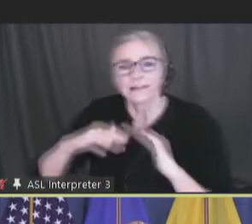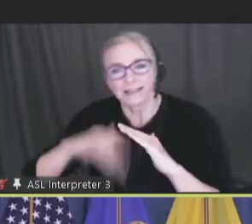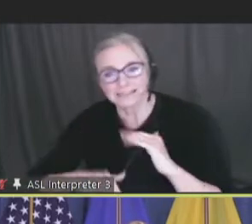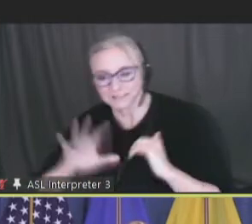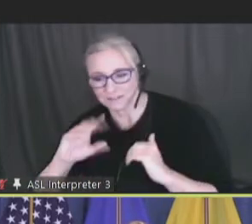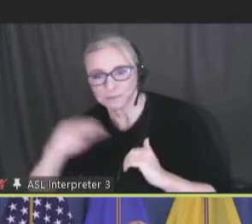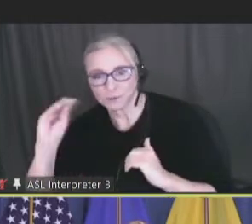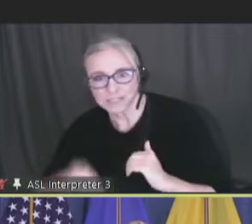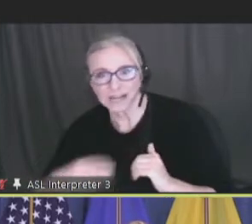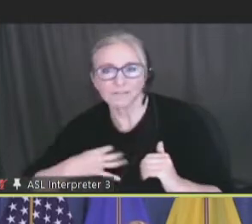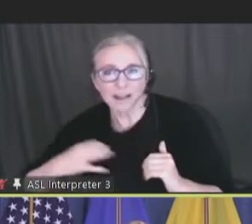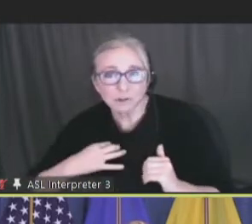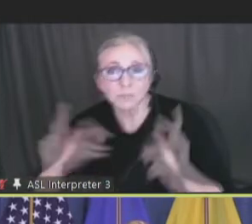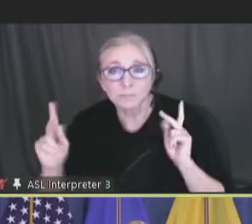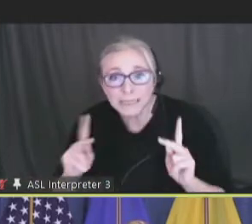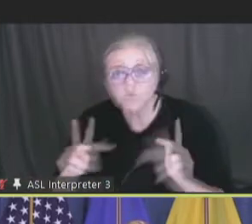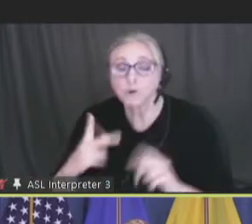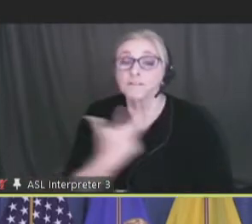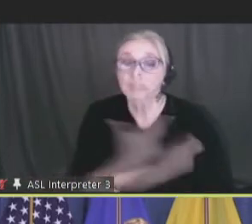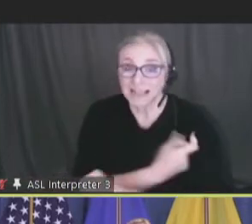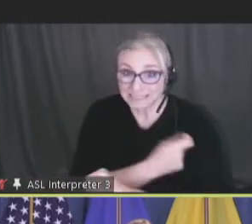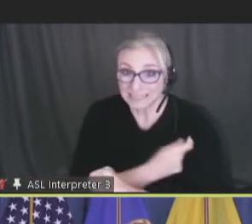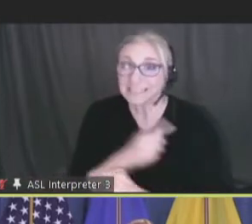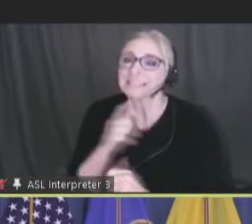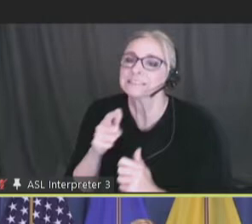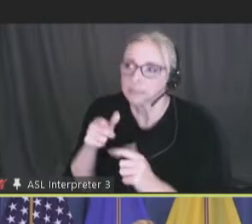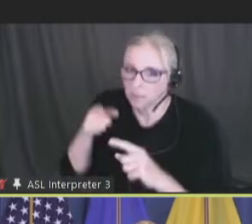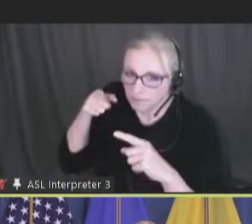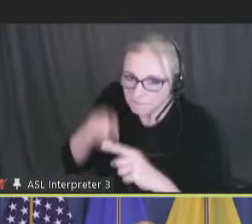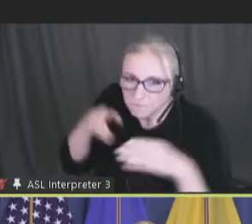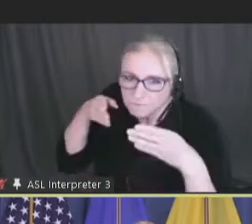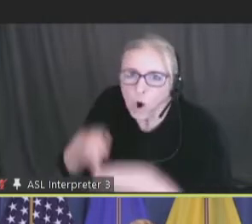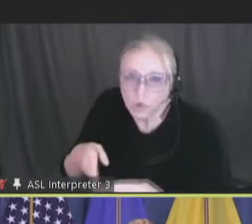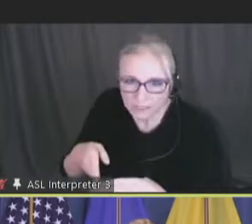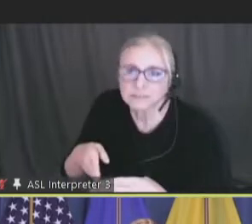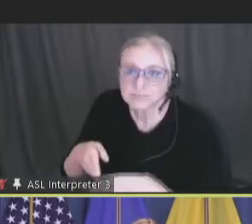their eligible population vaccinated for COVID-19 were prioritized for the funding.